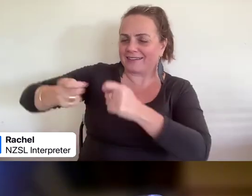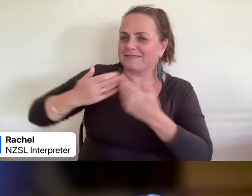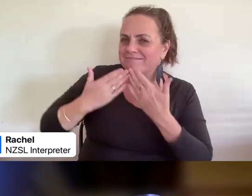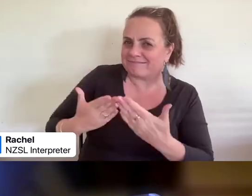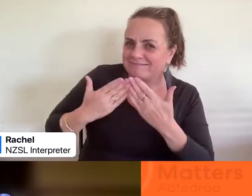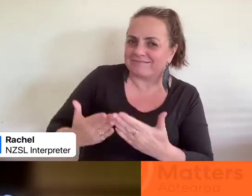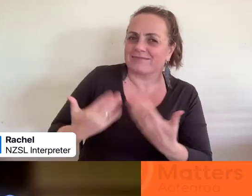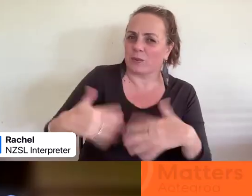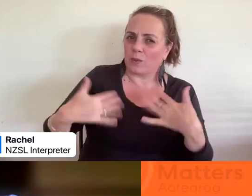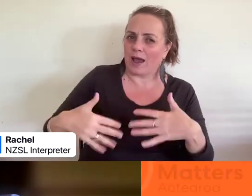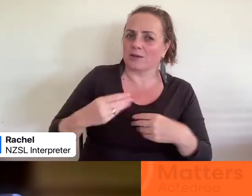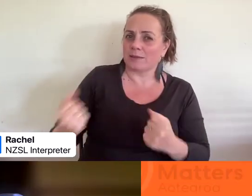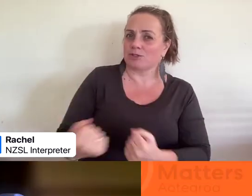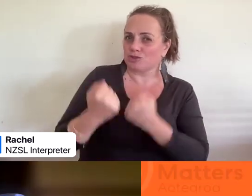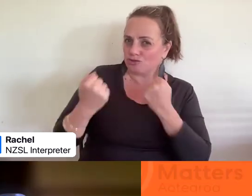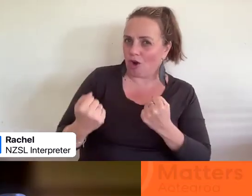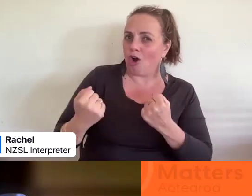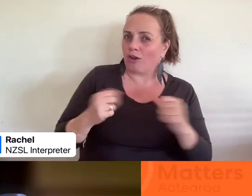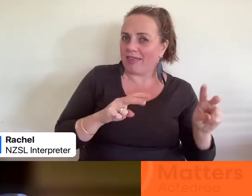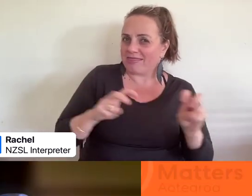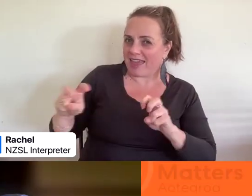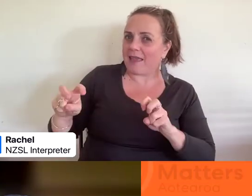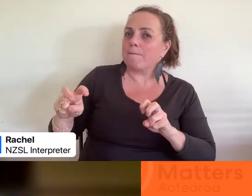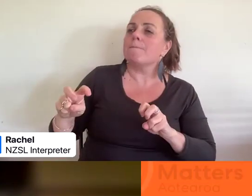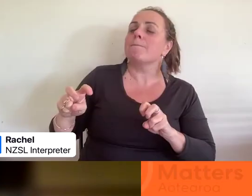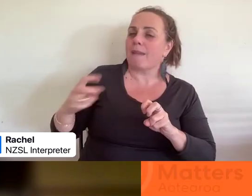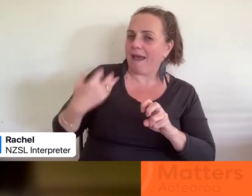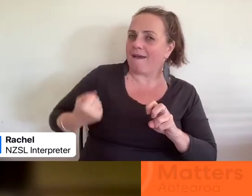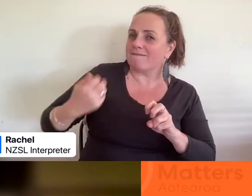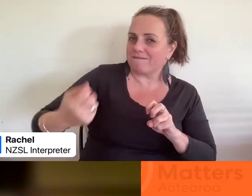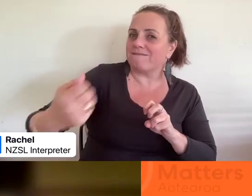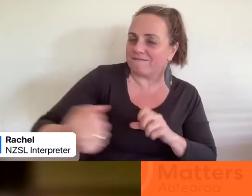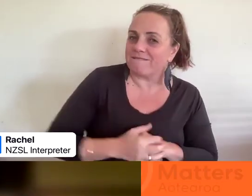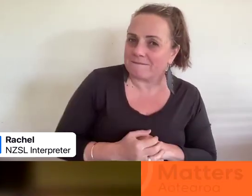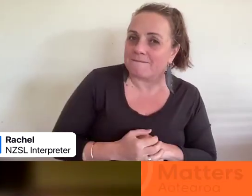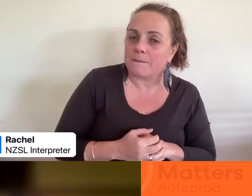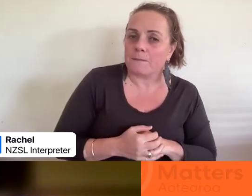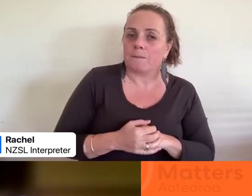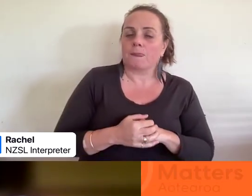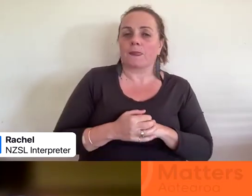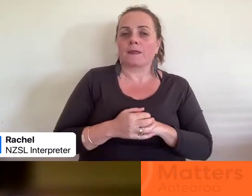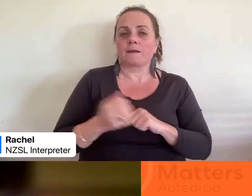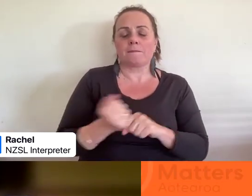some very strong consistent themes come through. And it also made me reflect on my own journey